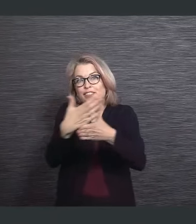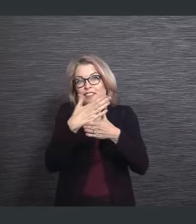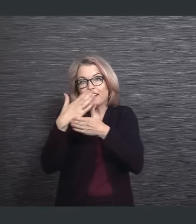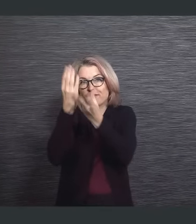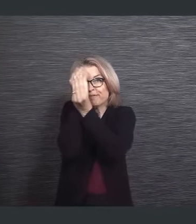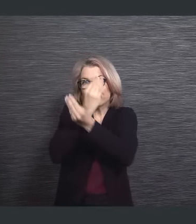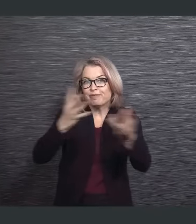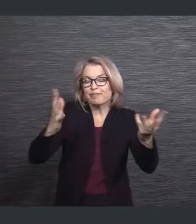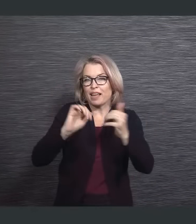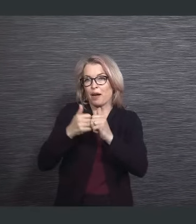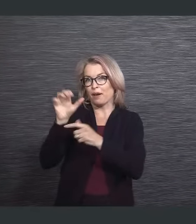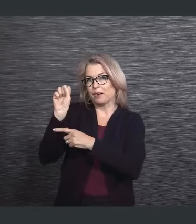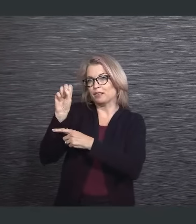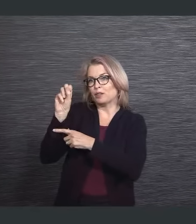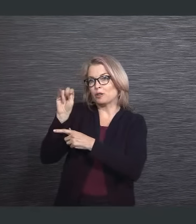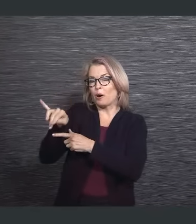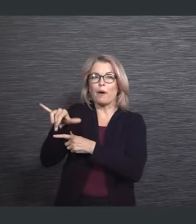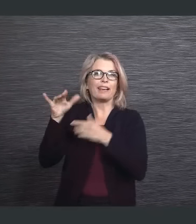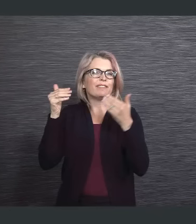Sony is moving people forward.